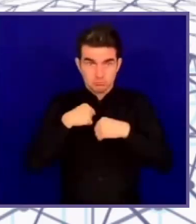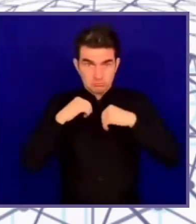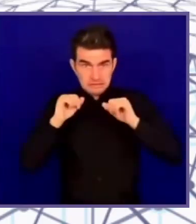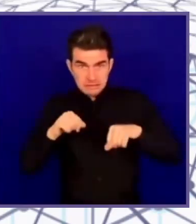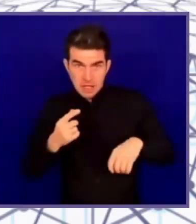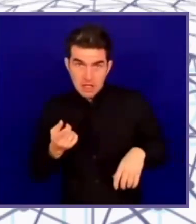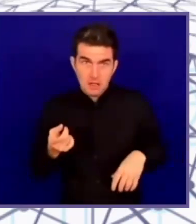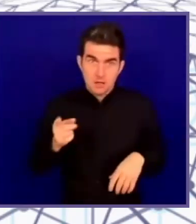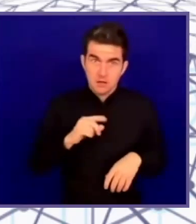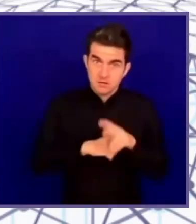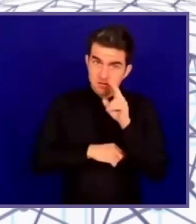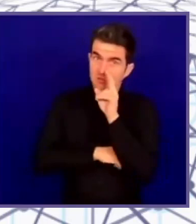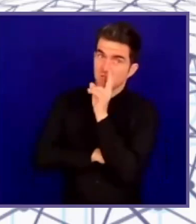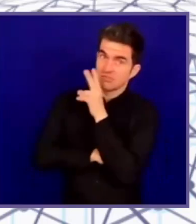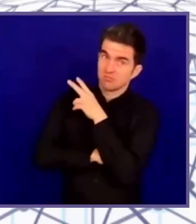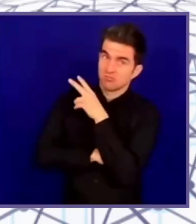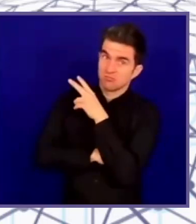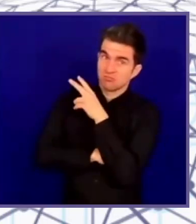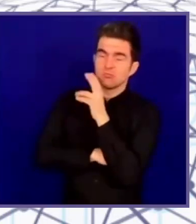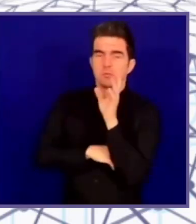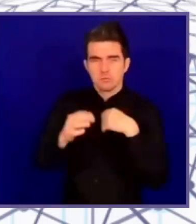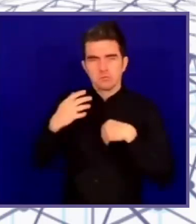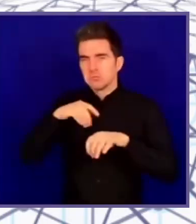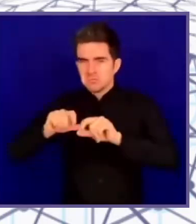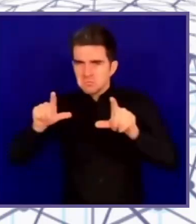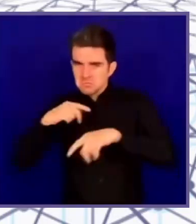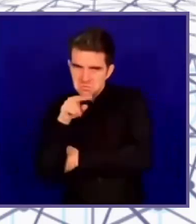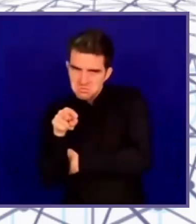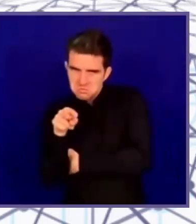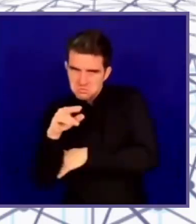I sort of did that. And now I've just completely ripped it up and just add a few lines, because